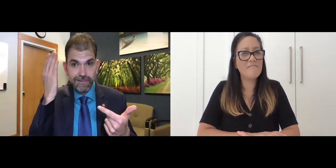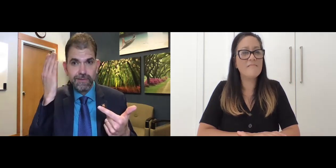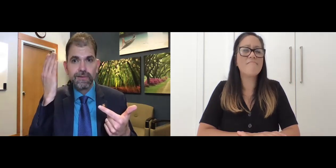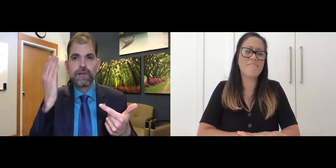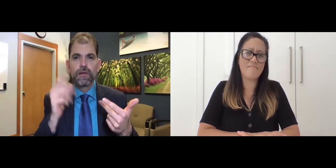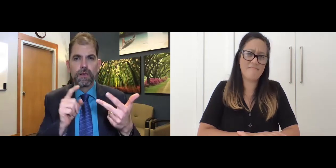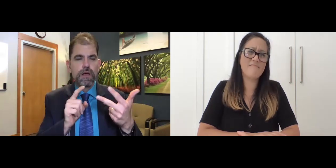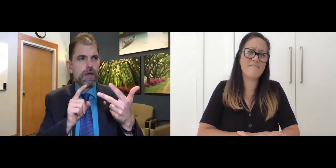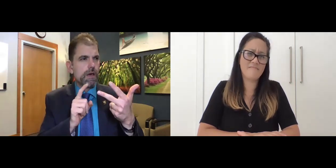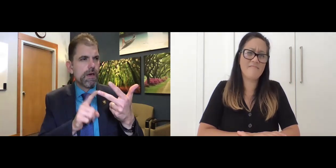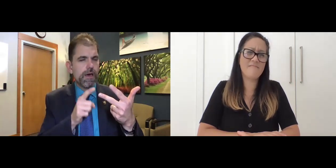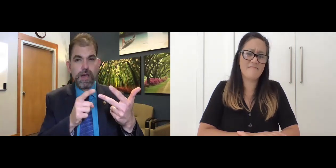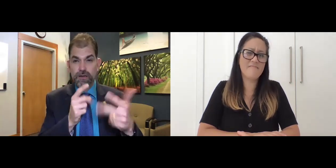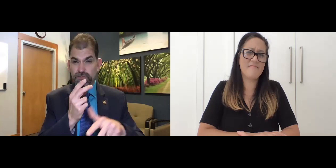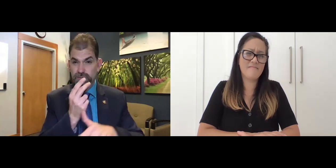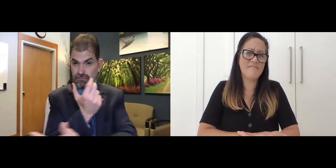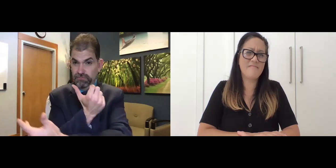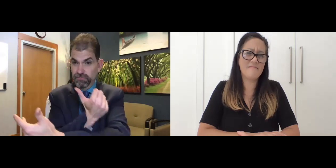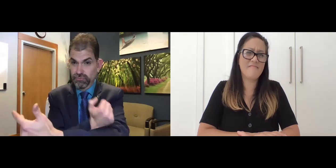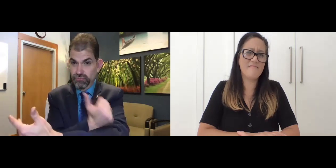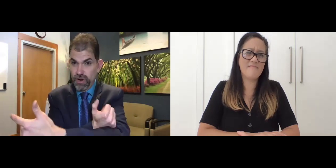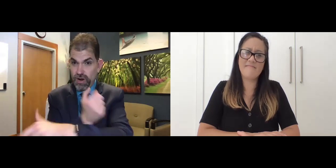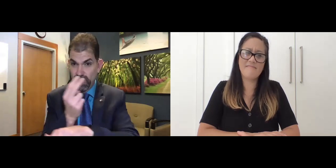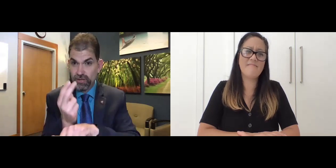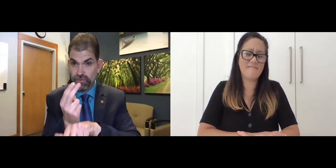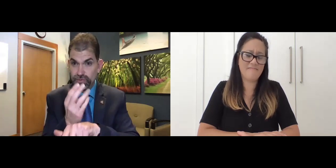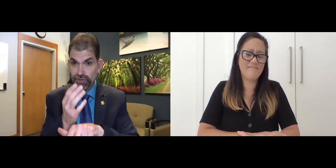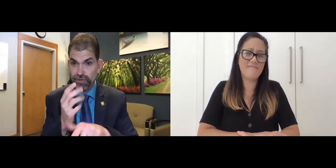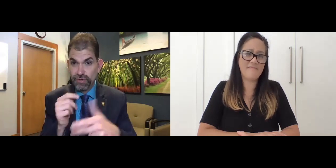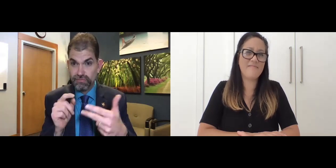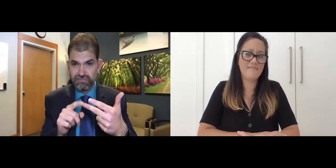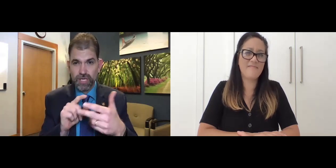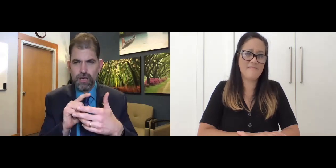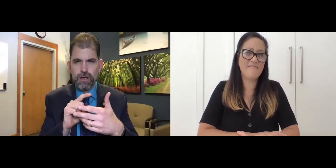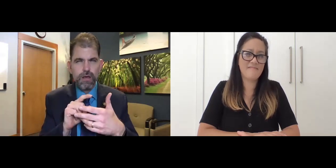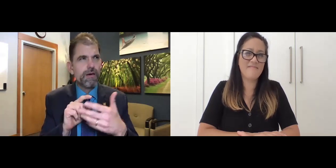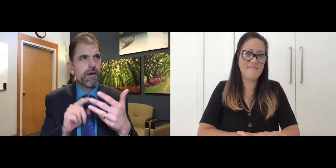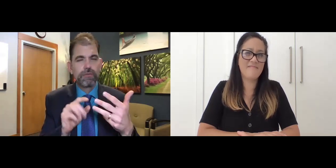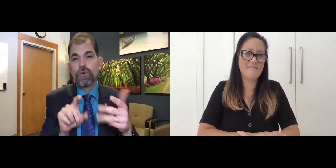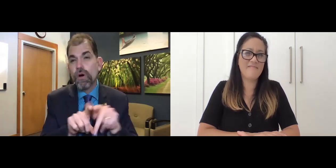They were homeless. They were a drug user.